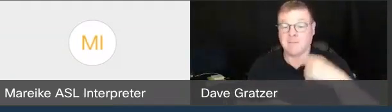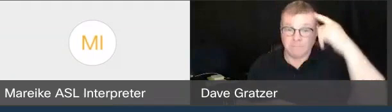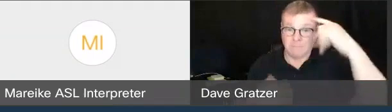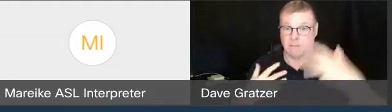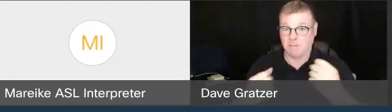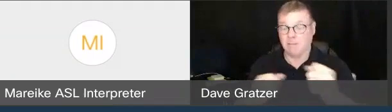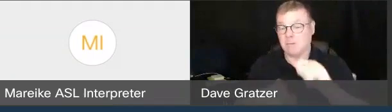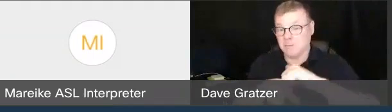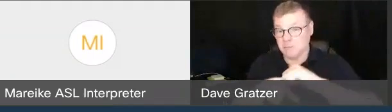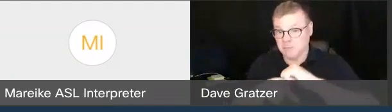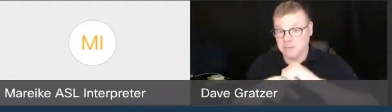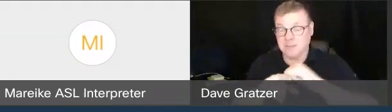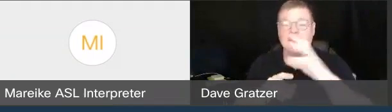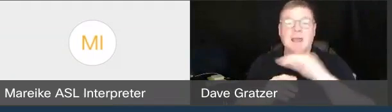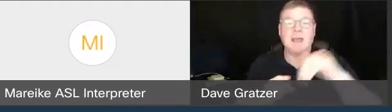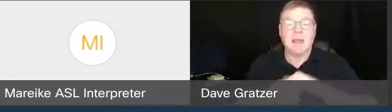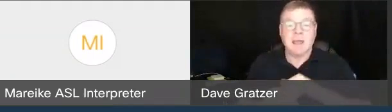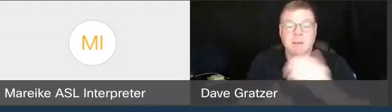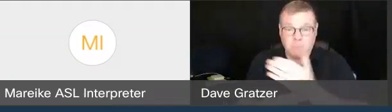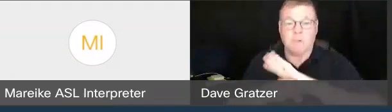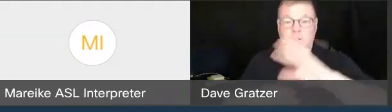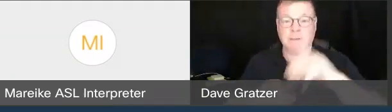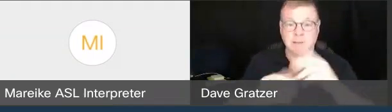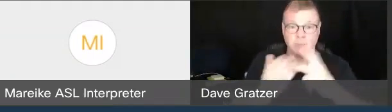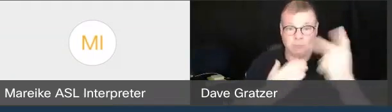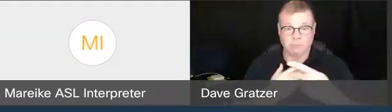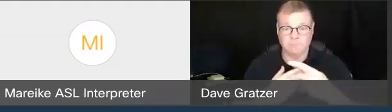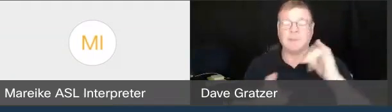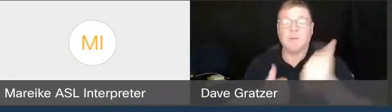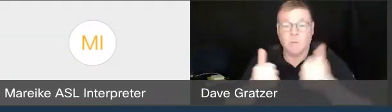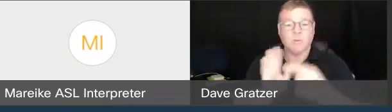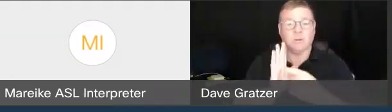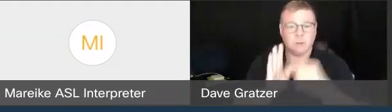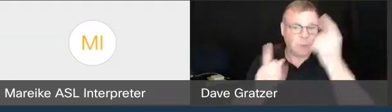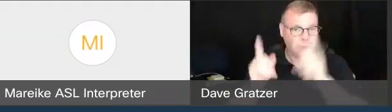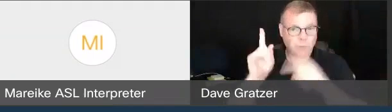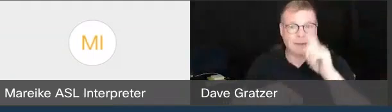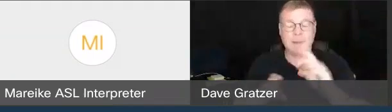prior to engaging in the program, which has been shown to increase agreement between officers and